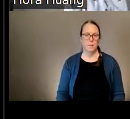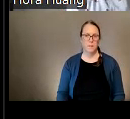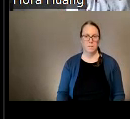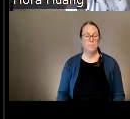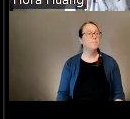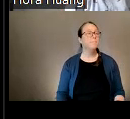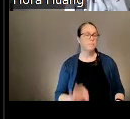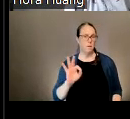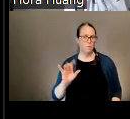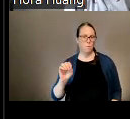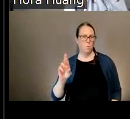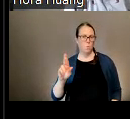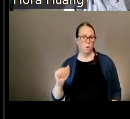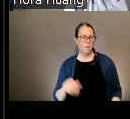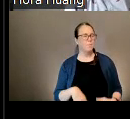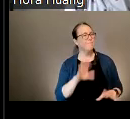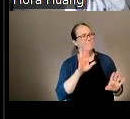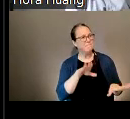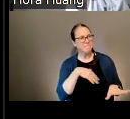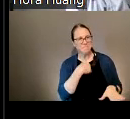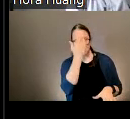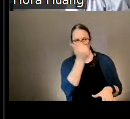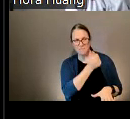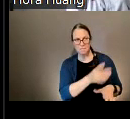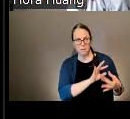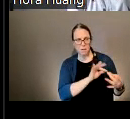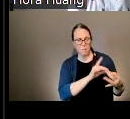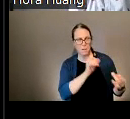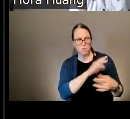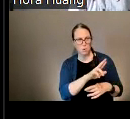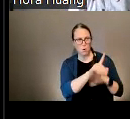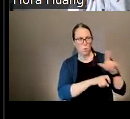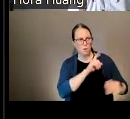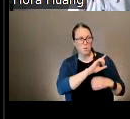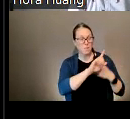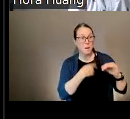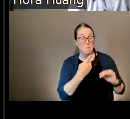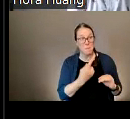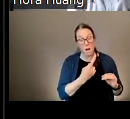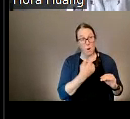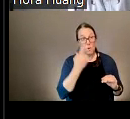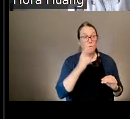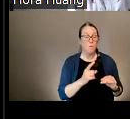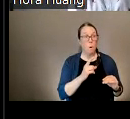Yeah, I know that there were a couple of comment slash questions about for fun looking documents.